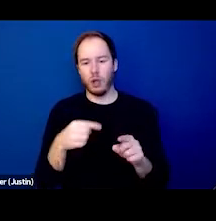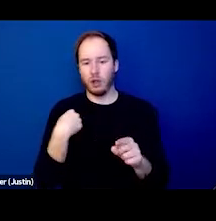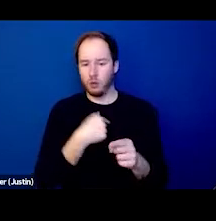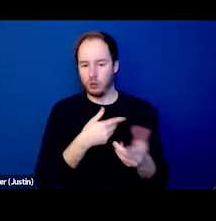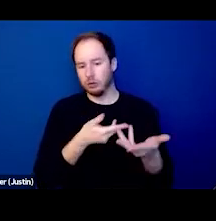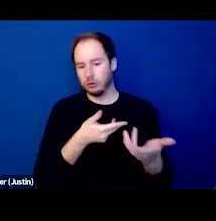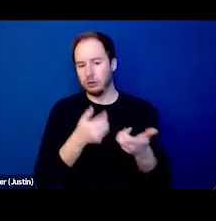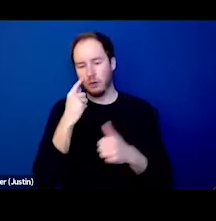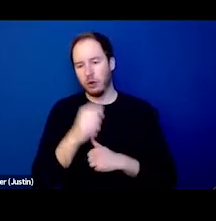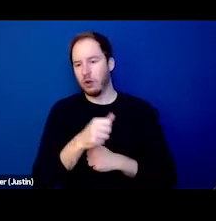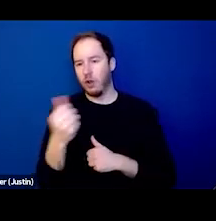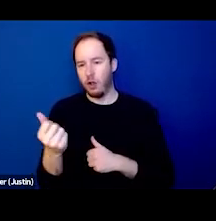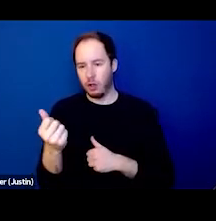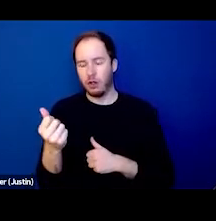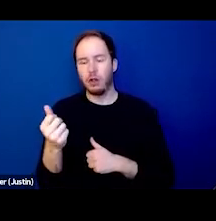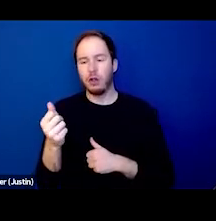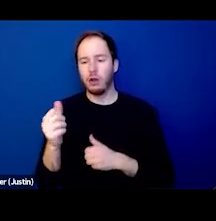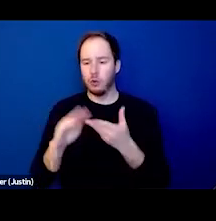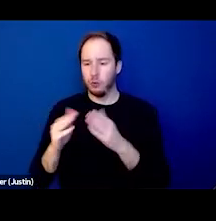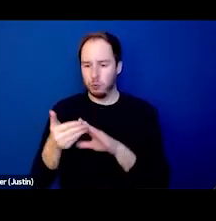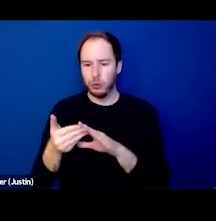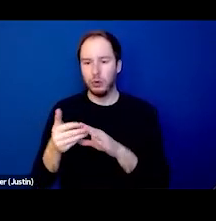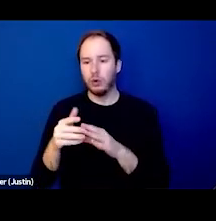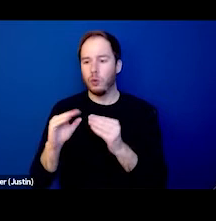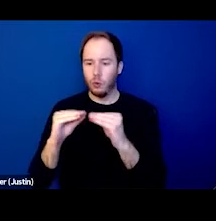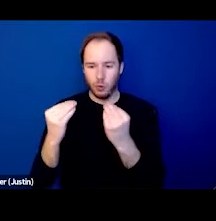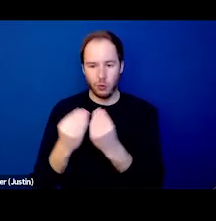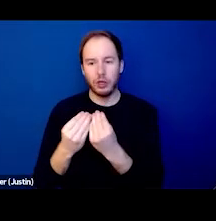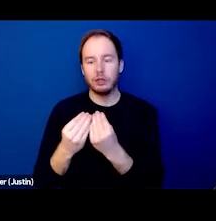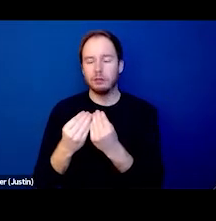with other native communities and organizations, and there can be variation.